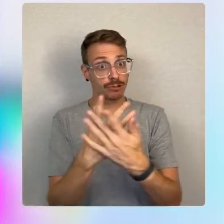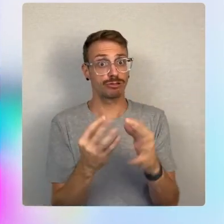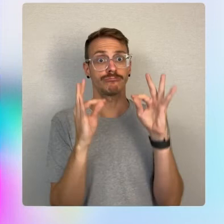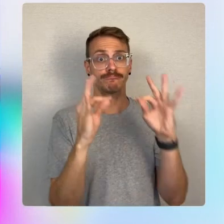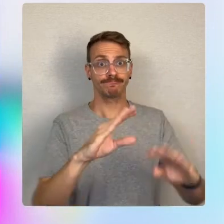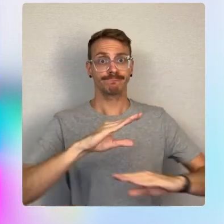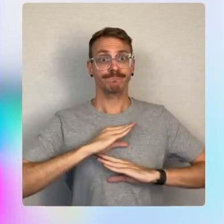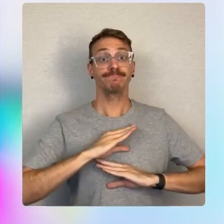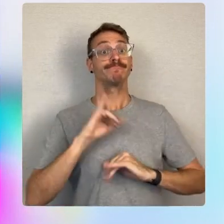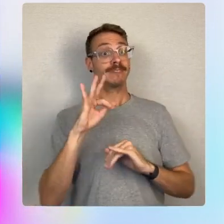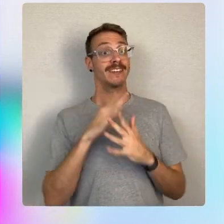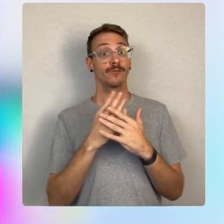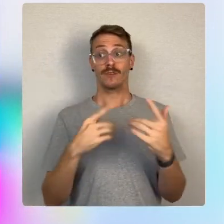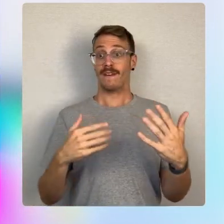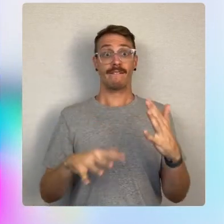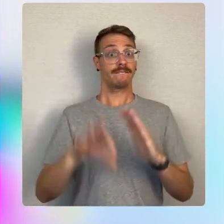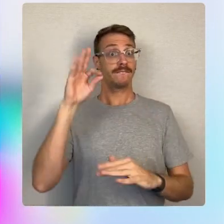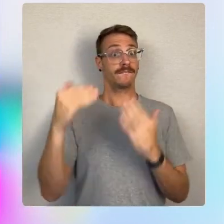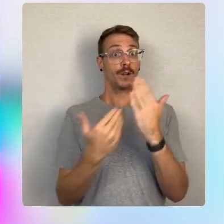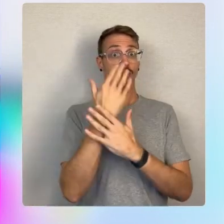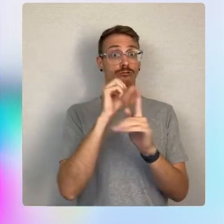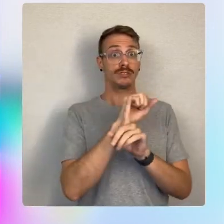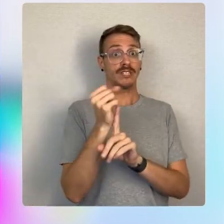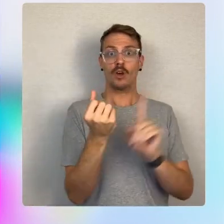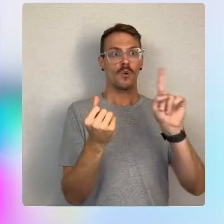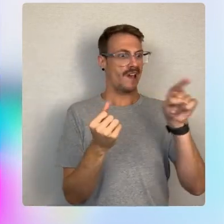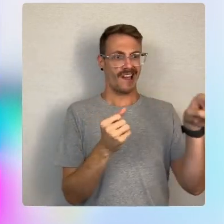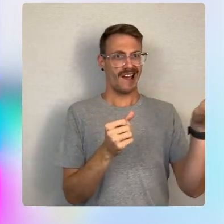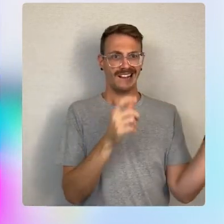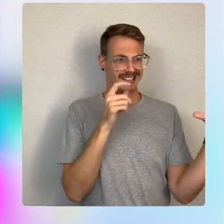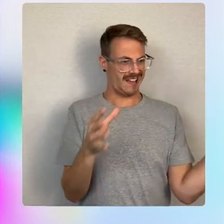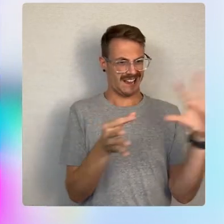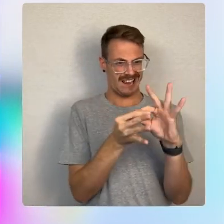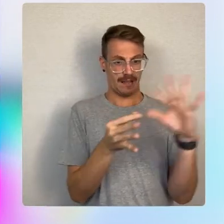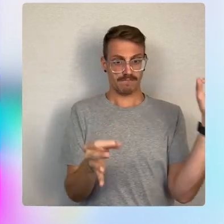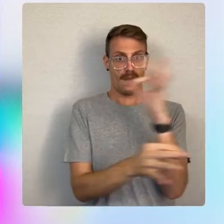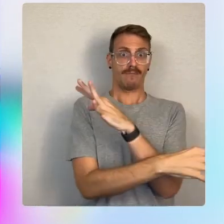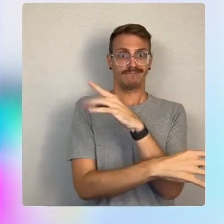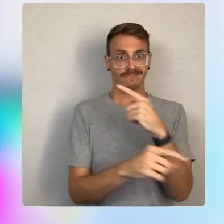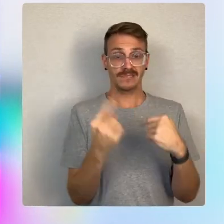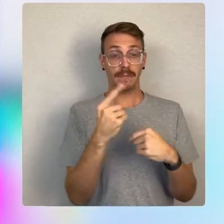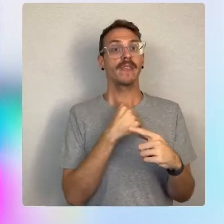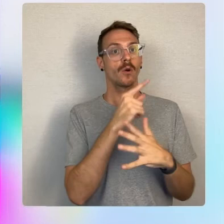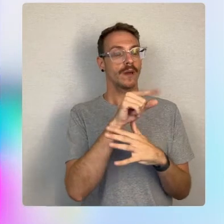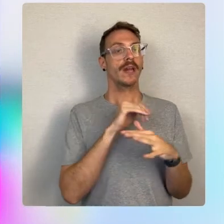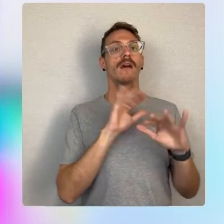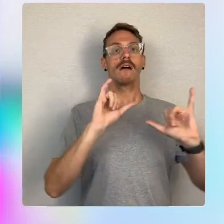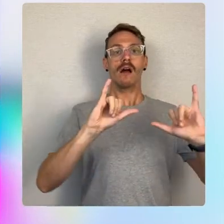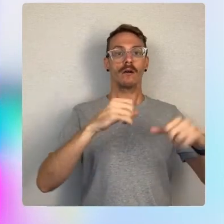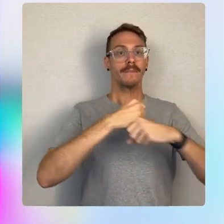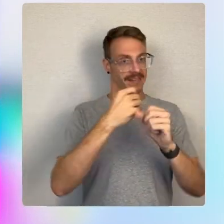Anytime we ran into a new scenario where something wouldn't connect the way we expected, we could create a new recording